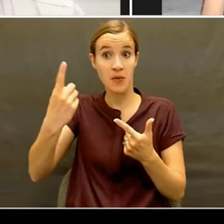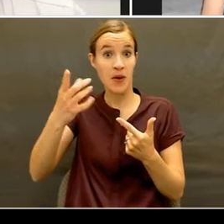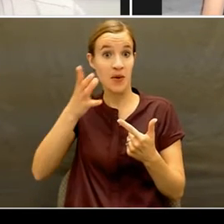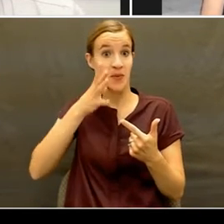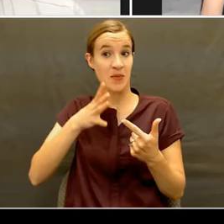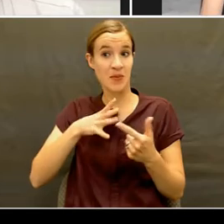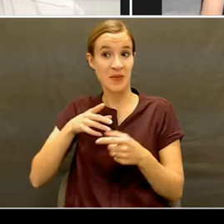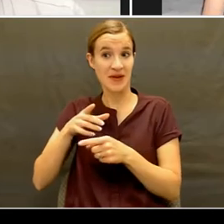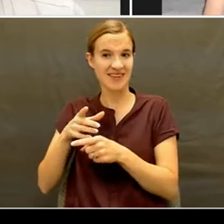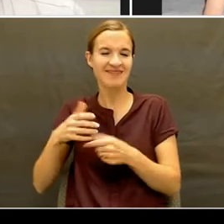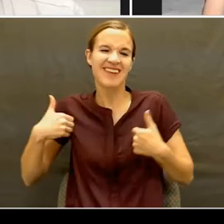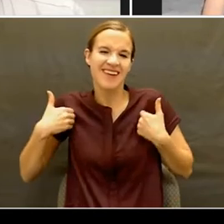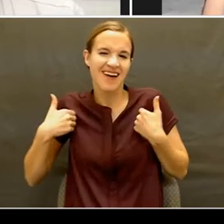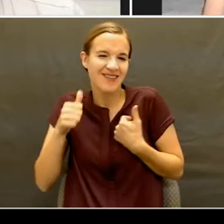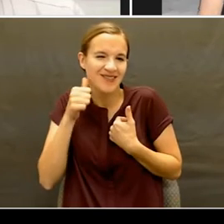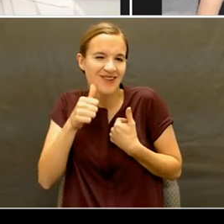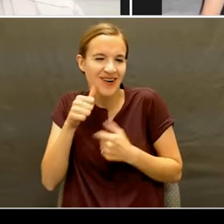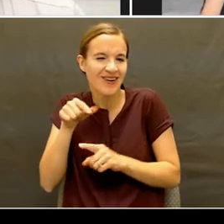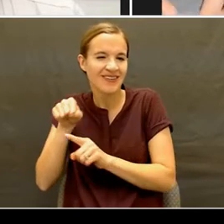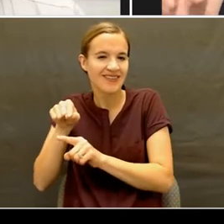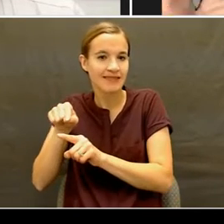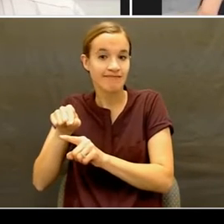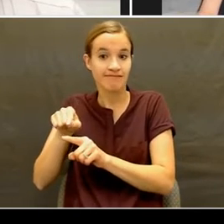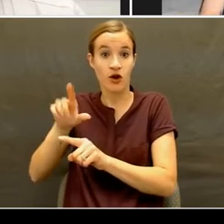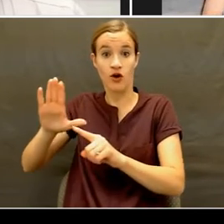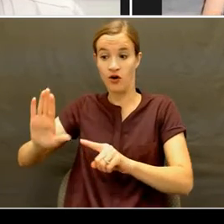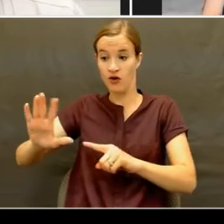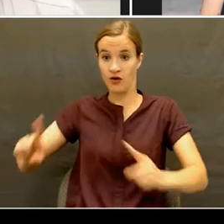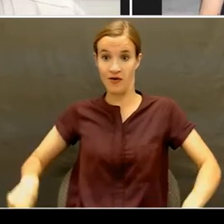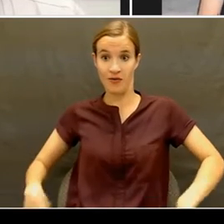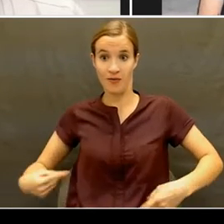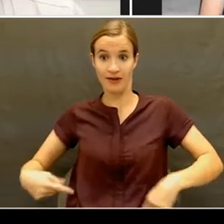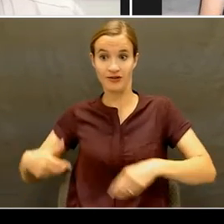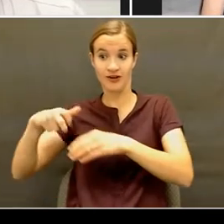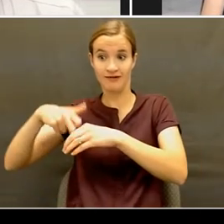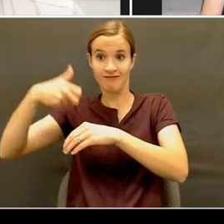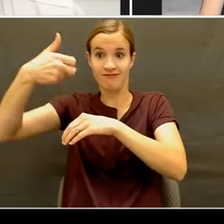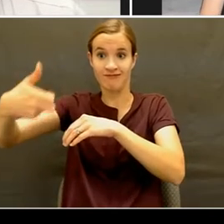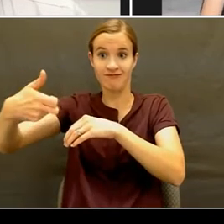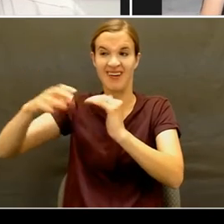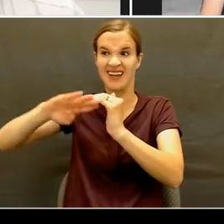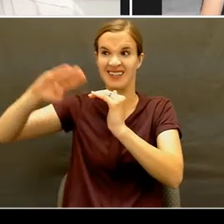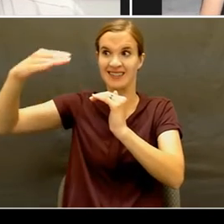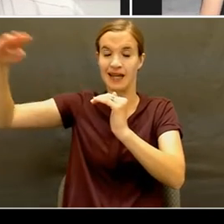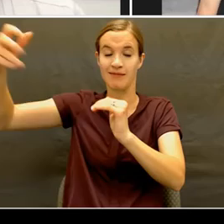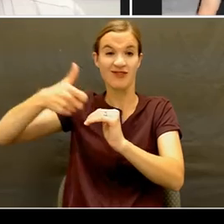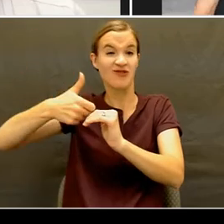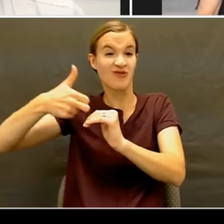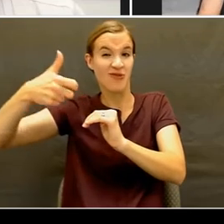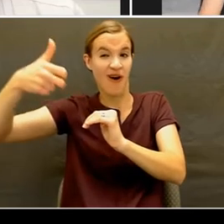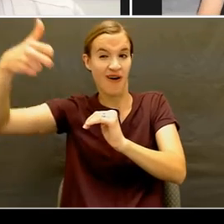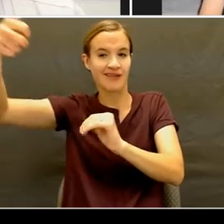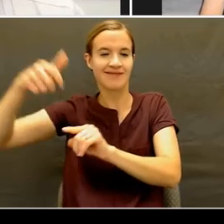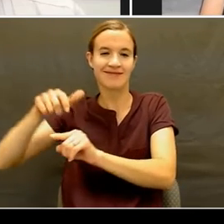crawl up, a neice in mine, Jennifer, she was a little girl that crawled up to the step but she